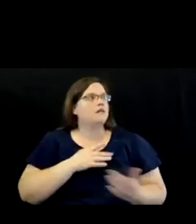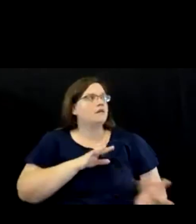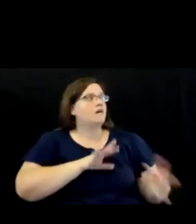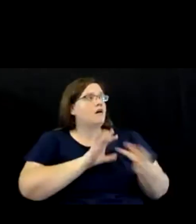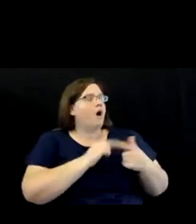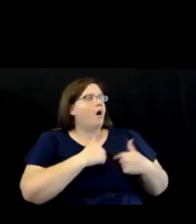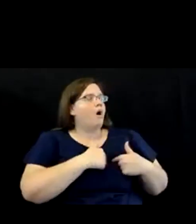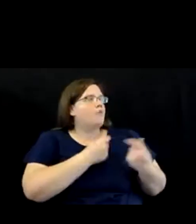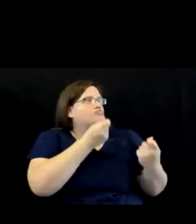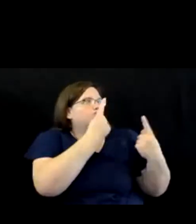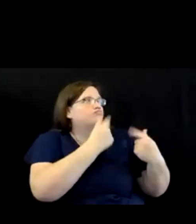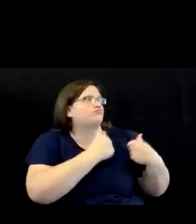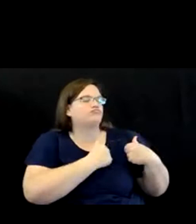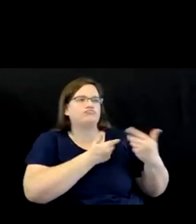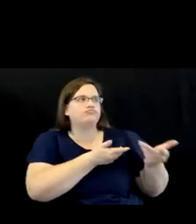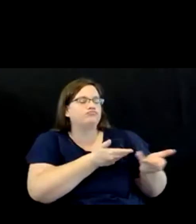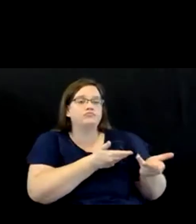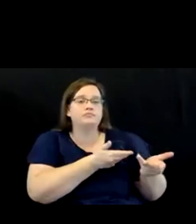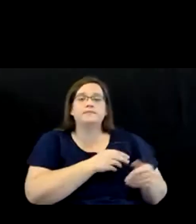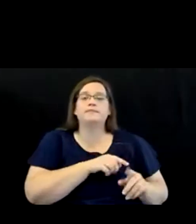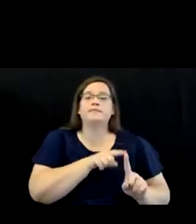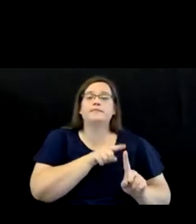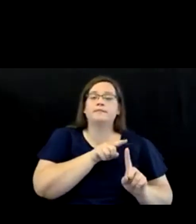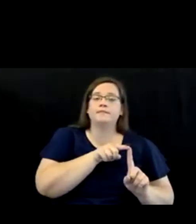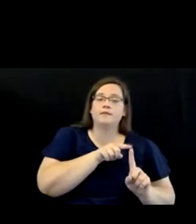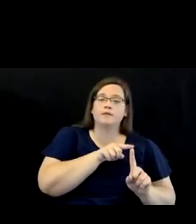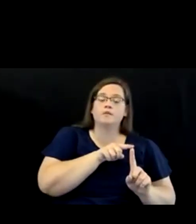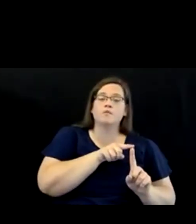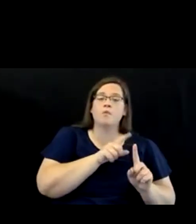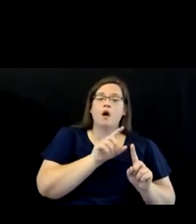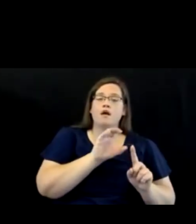One CIL has a community pandemic response team, literally a group of